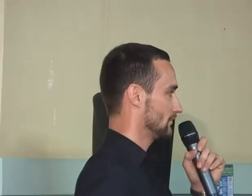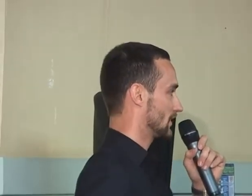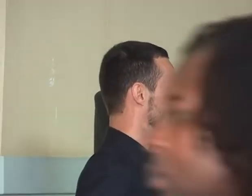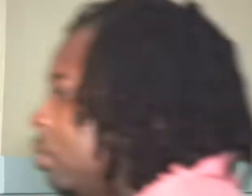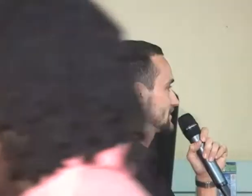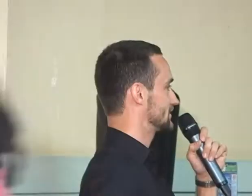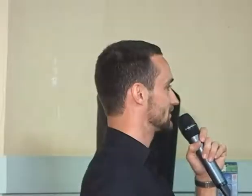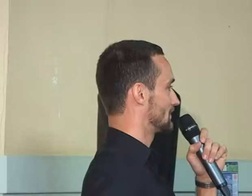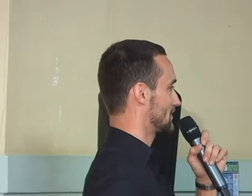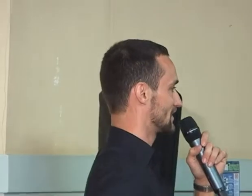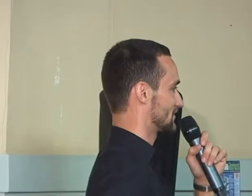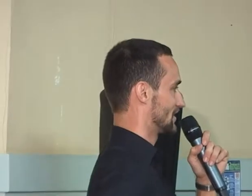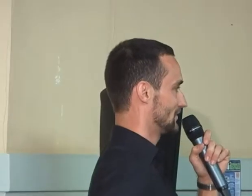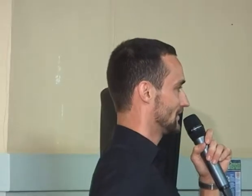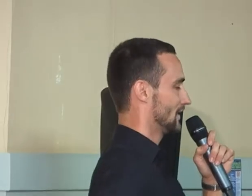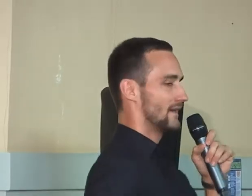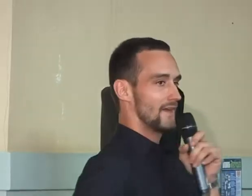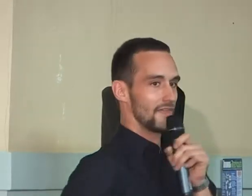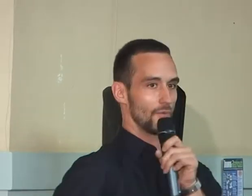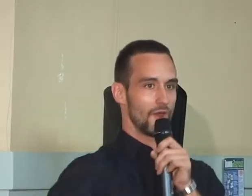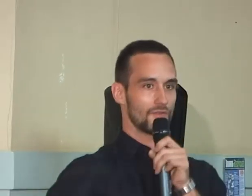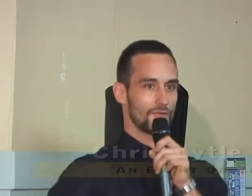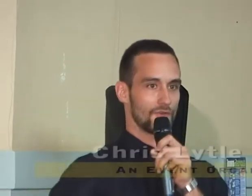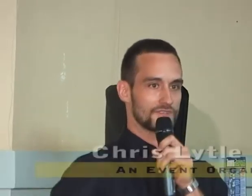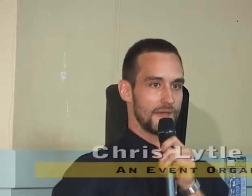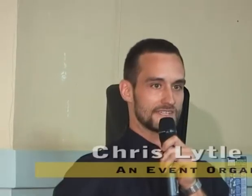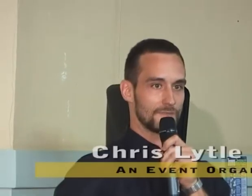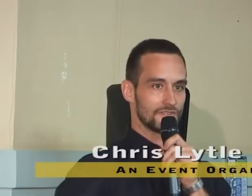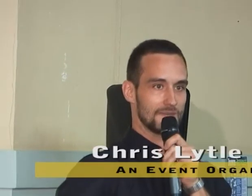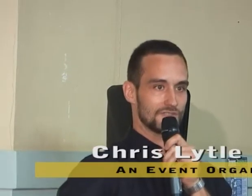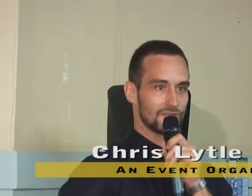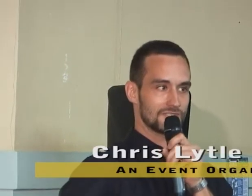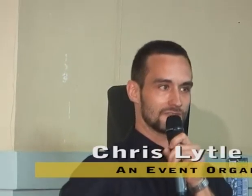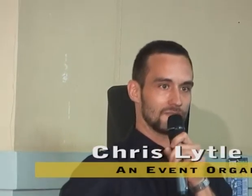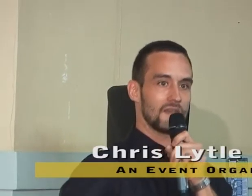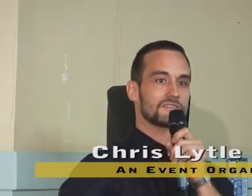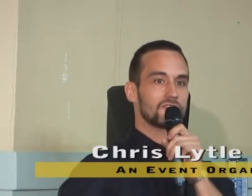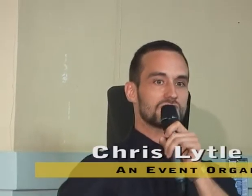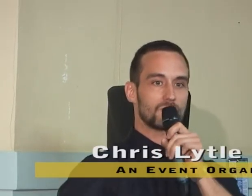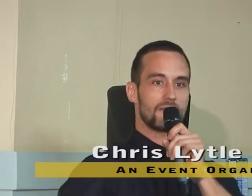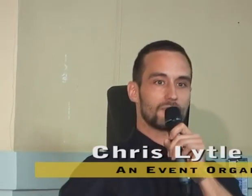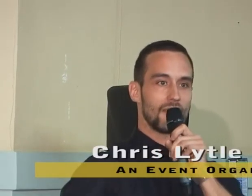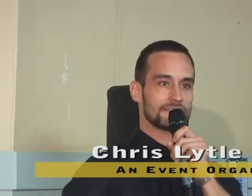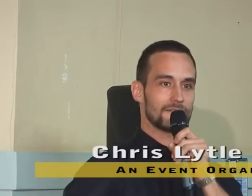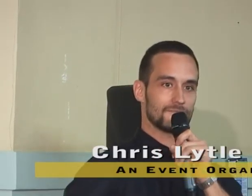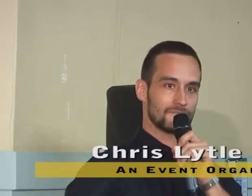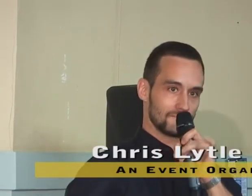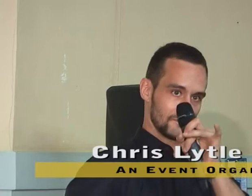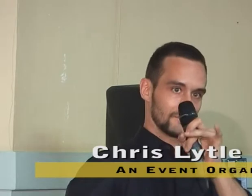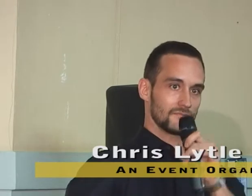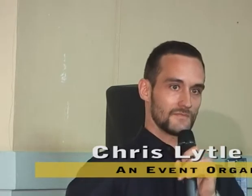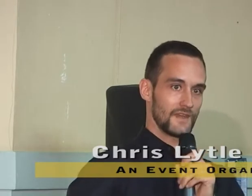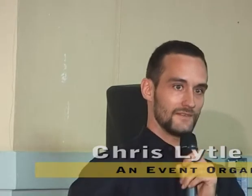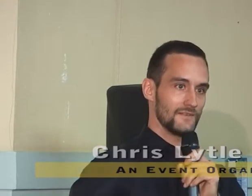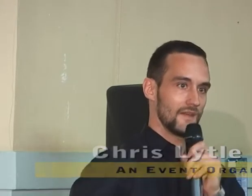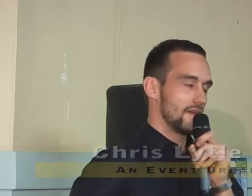Can you please make yourselves be known? They're wearing basketball t-shirts. So can you just wave and put your hands up? Yeah.